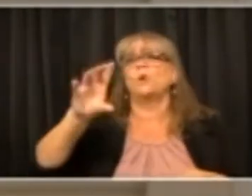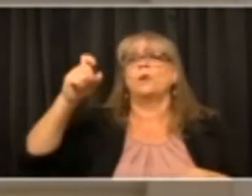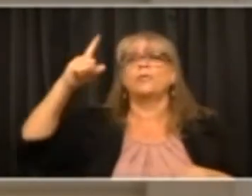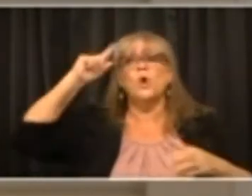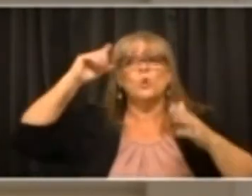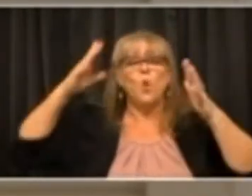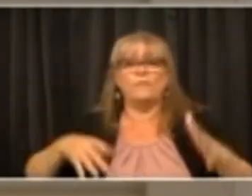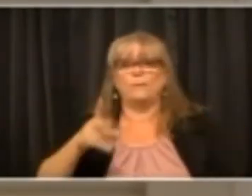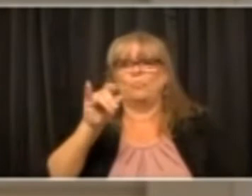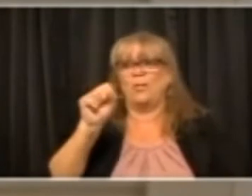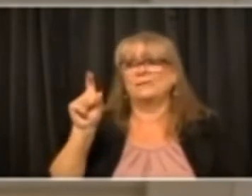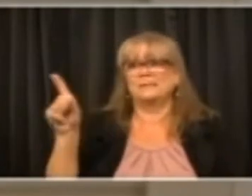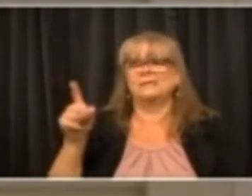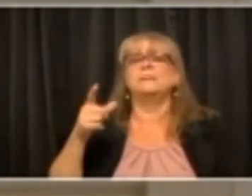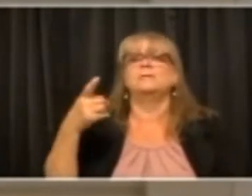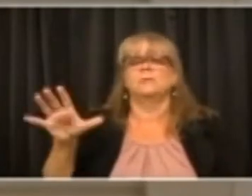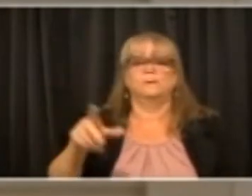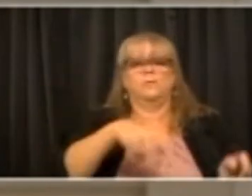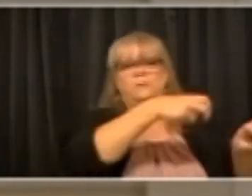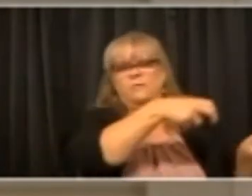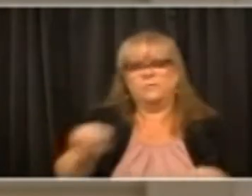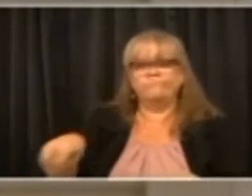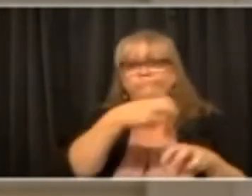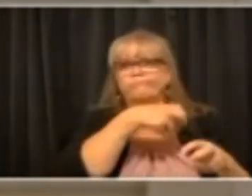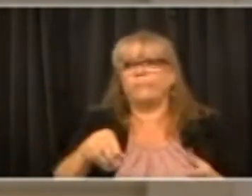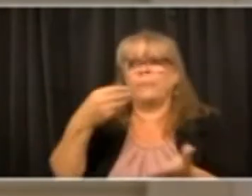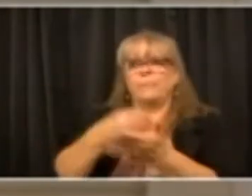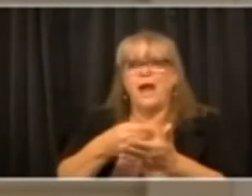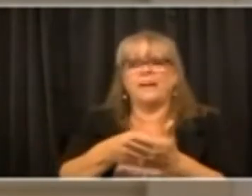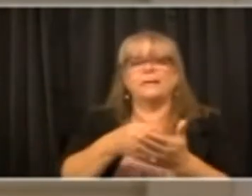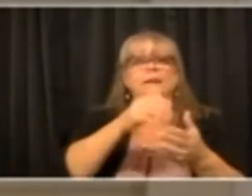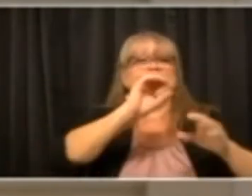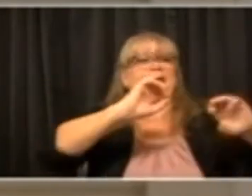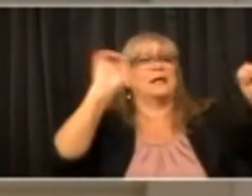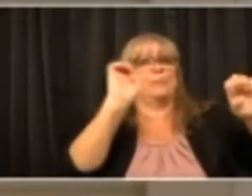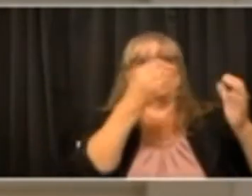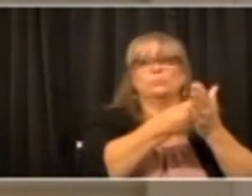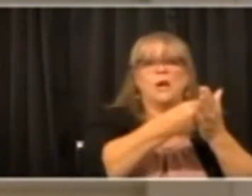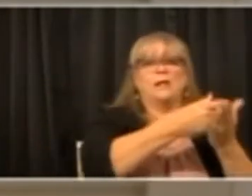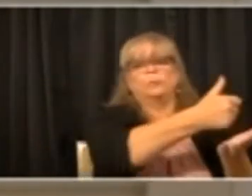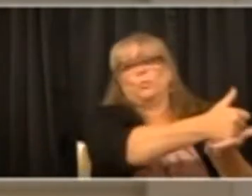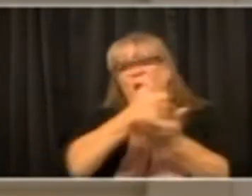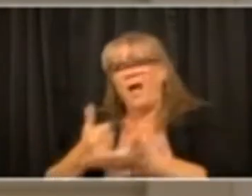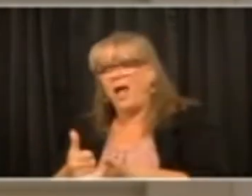allowed us to be able to partner with local communities to be aggressive in that initial attack